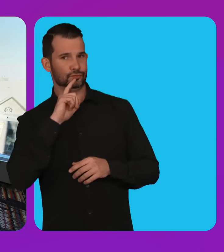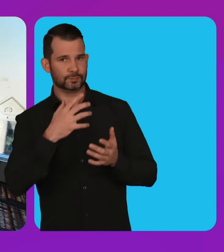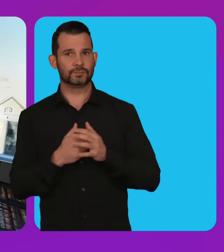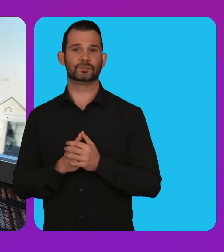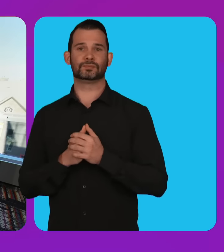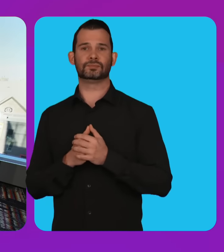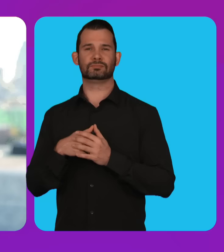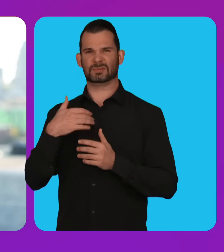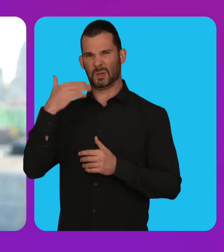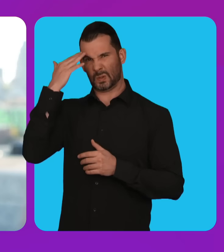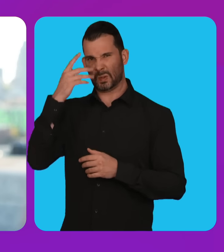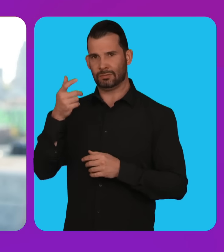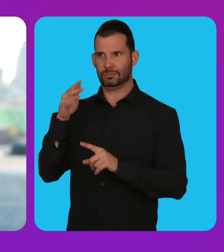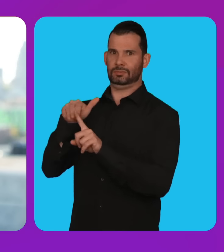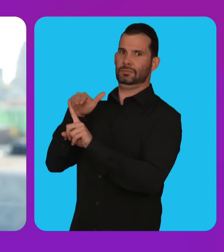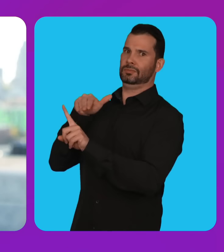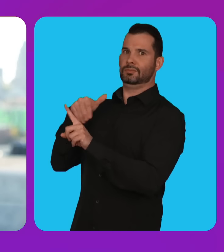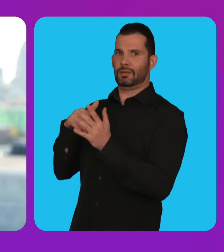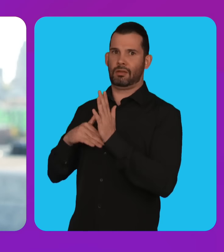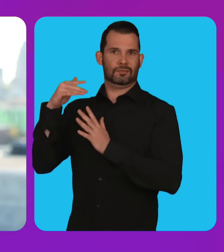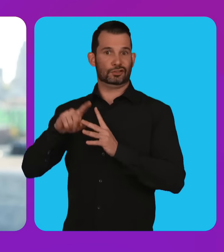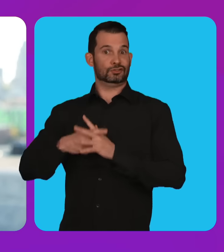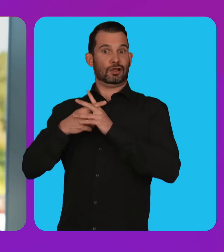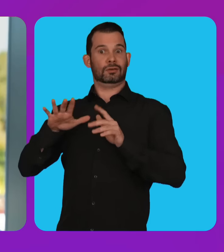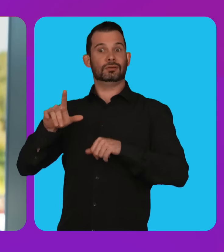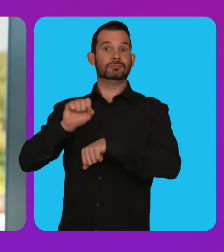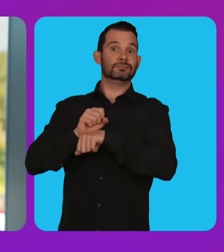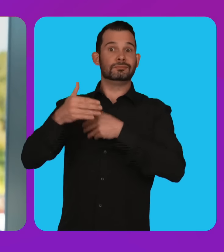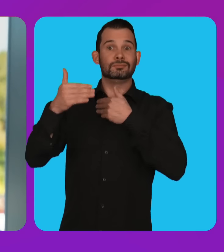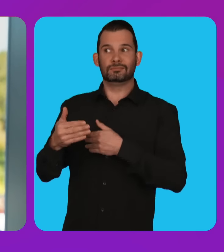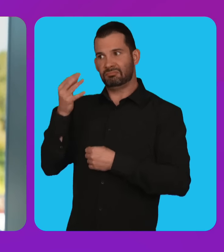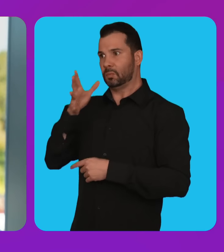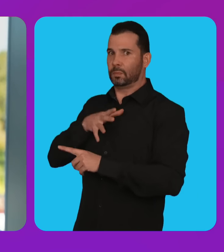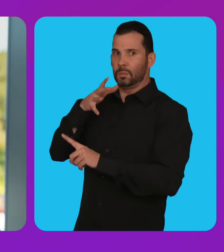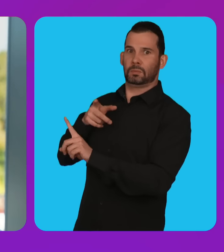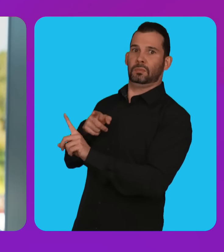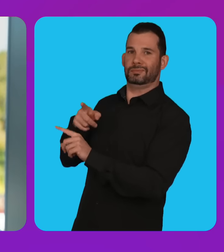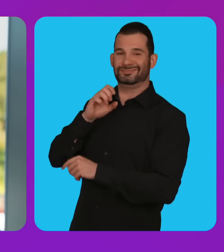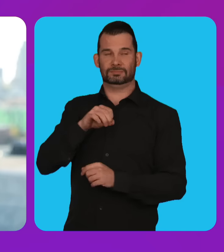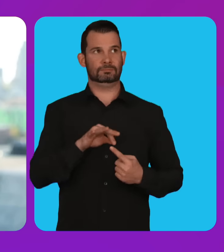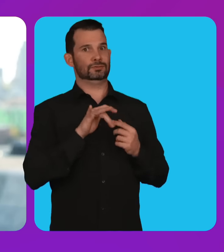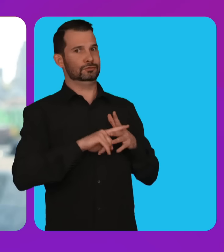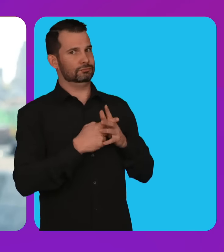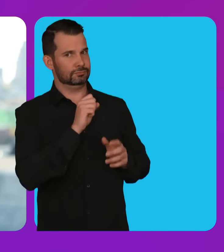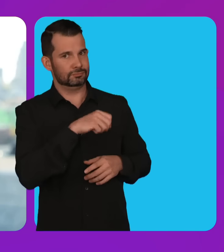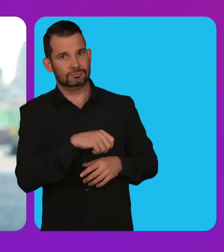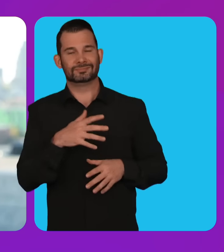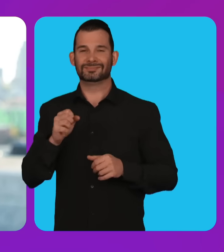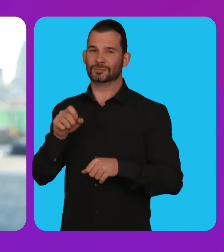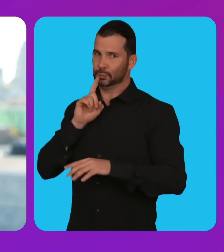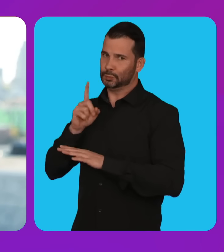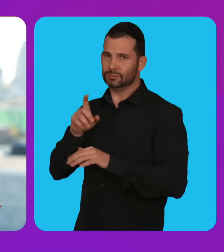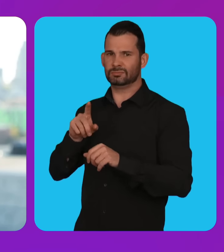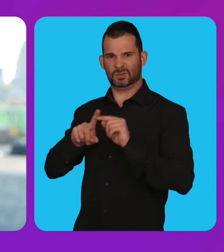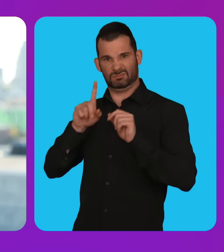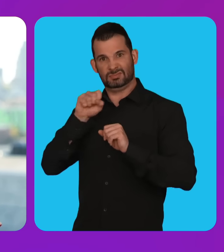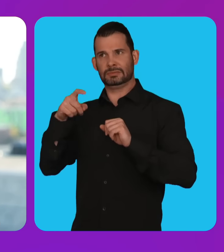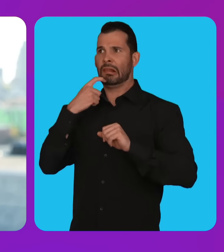[Interpreter 3] Because I know you were reminded of this a lot at the start of your term. [Interpreter 1] Especially, the start. [Interpreter 3] Yes, but it's true that you broke